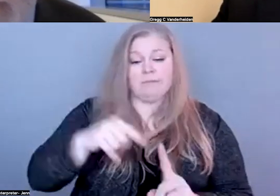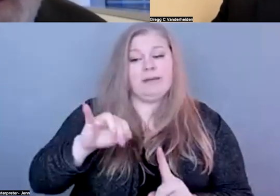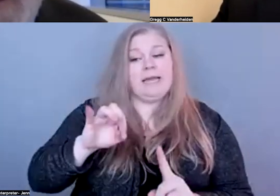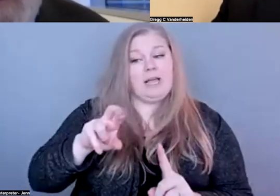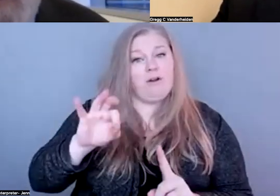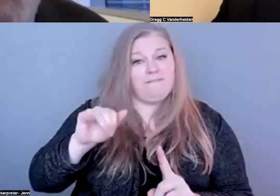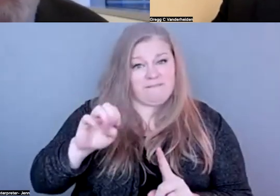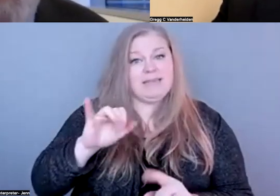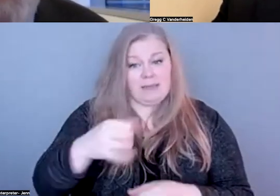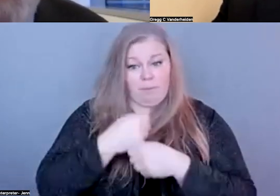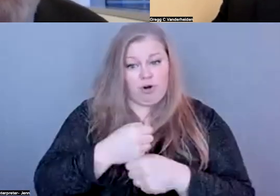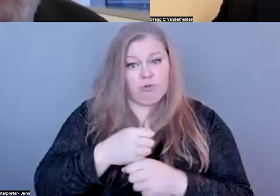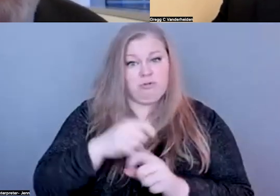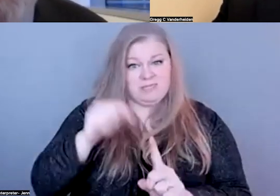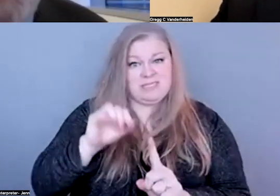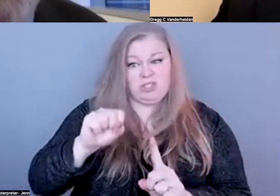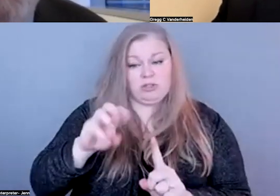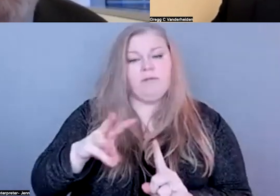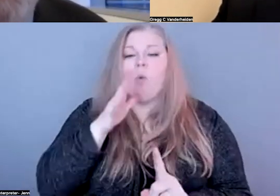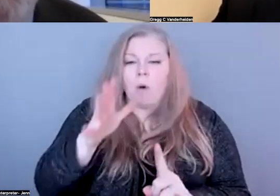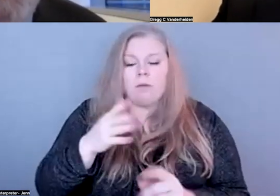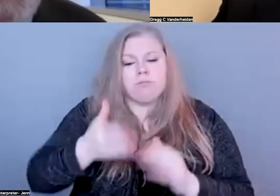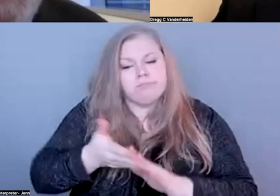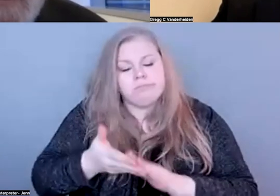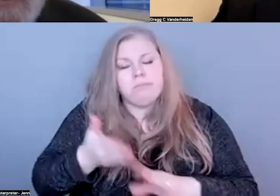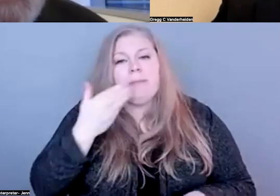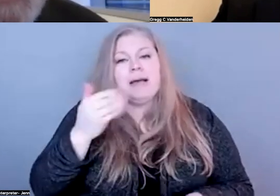software works best if it has some idea of what it is that you're trying to do.